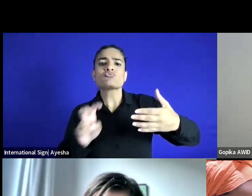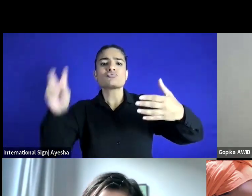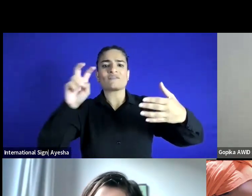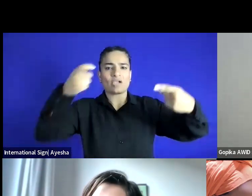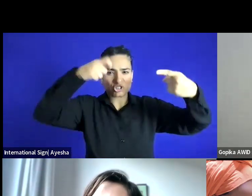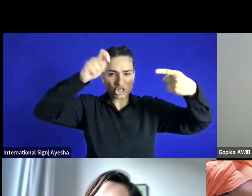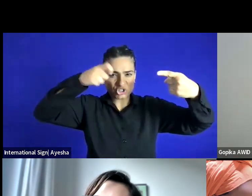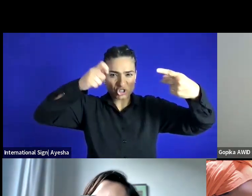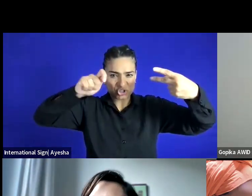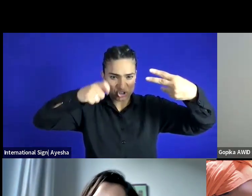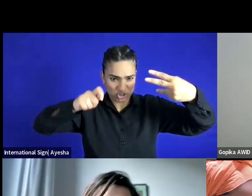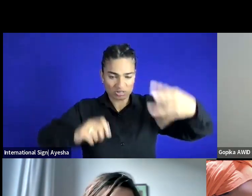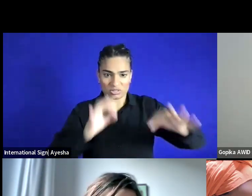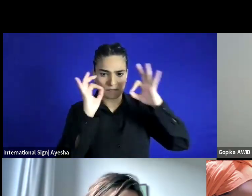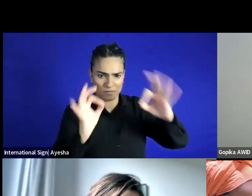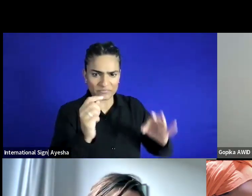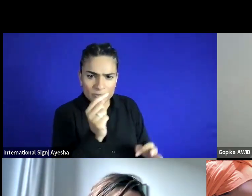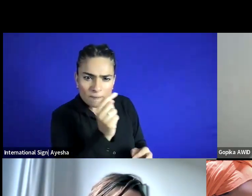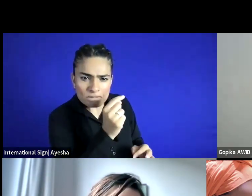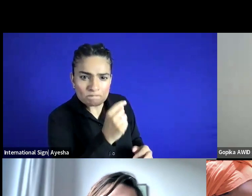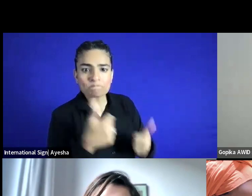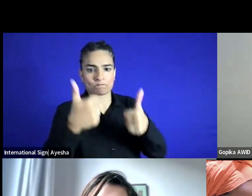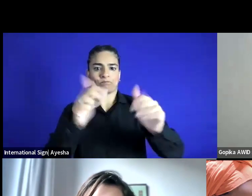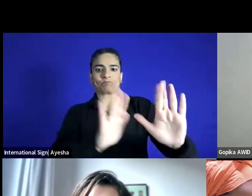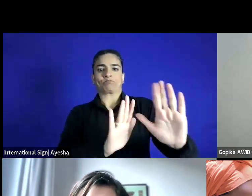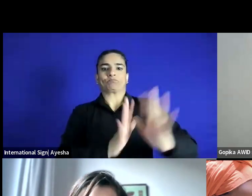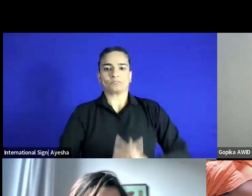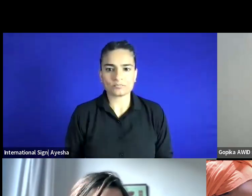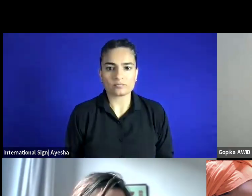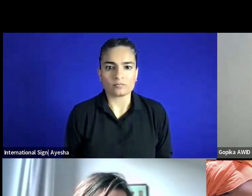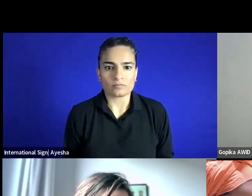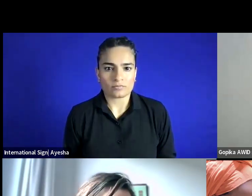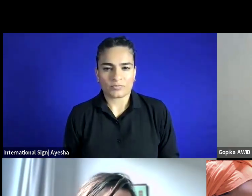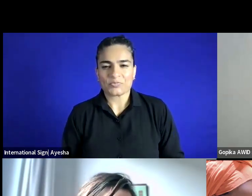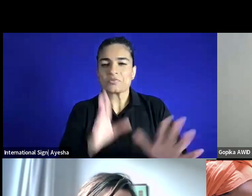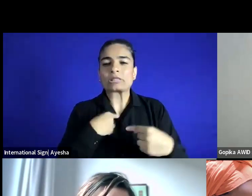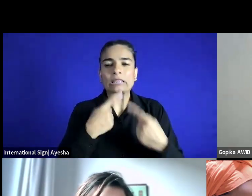Keep it three. Yeah. Okay. Keep it in. So I think,